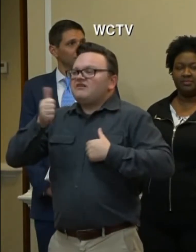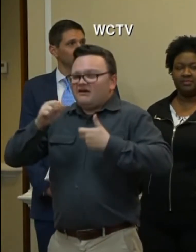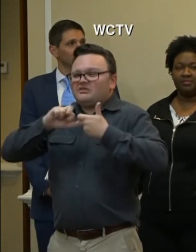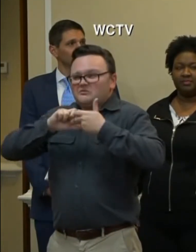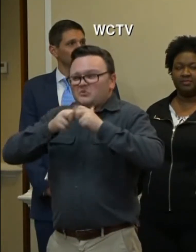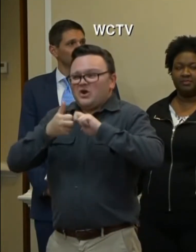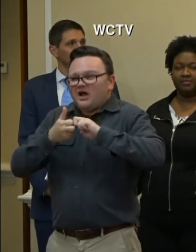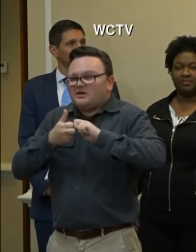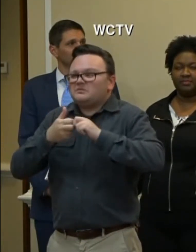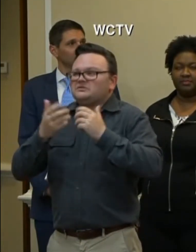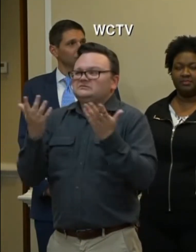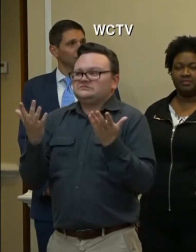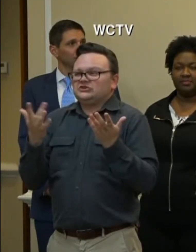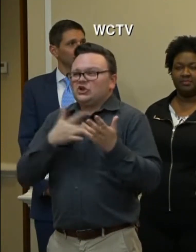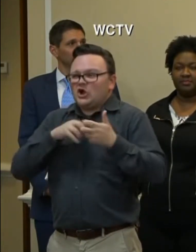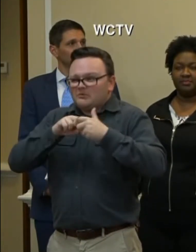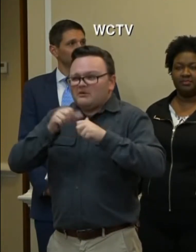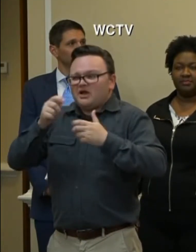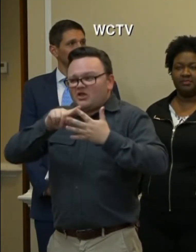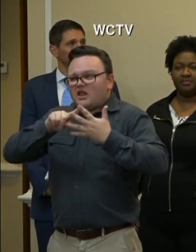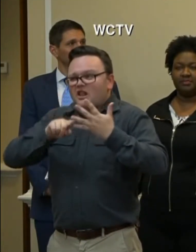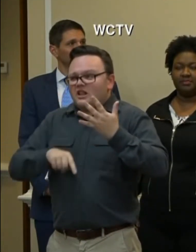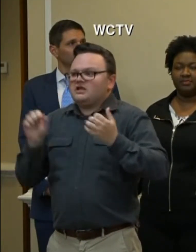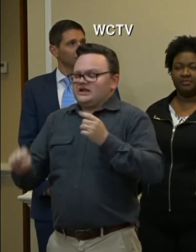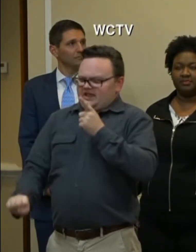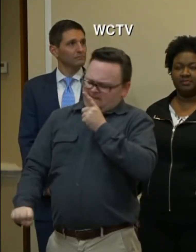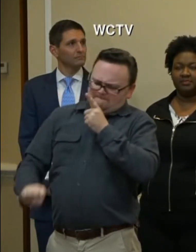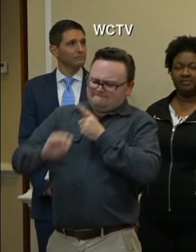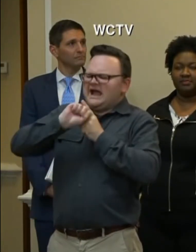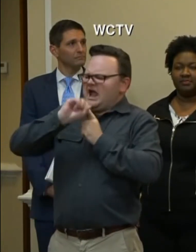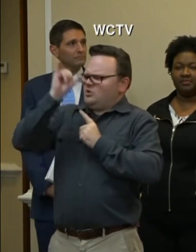be particularly affected increasing information is coming out showing that